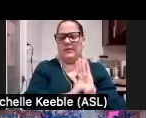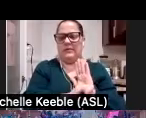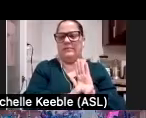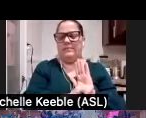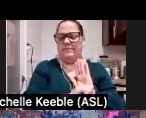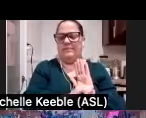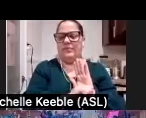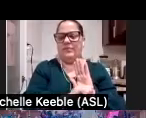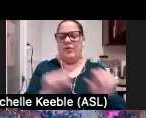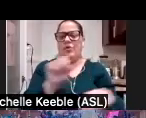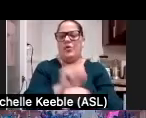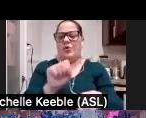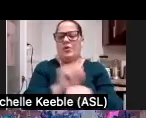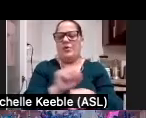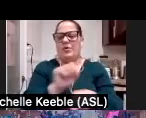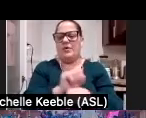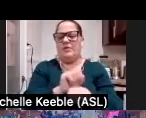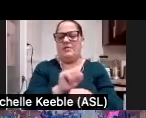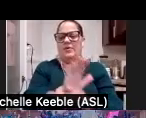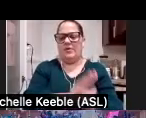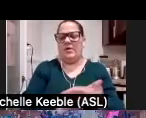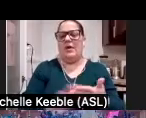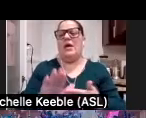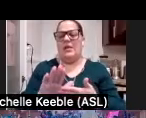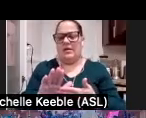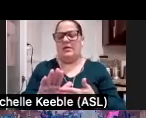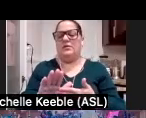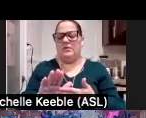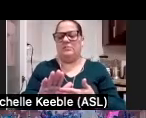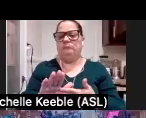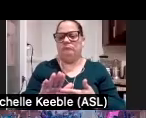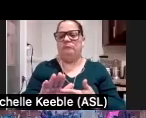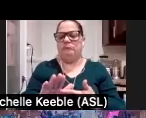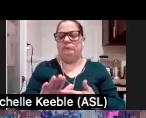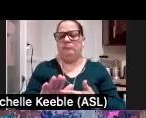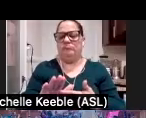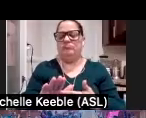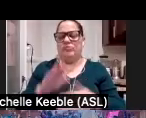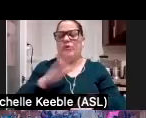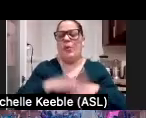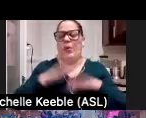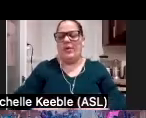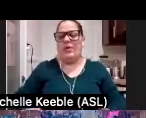working for CUNY, I thought that the College of Staten Island um on the campus of Willowbrook